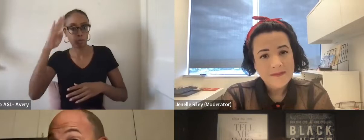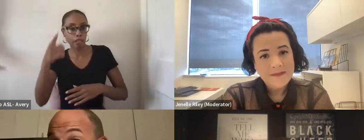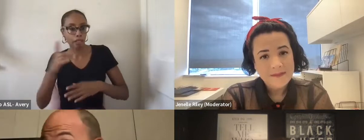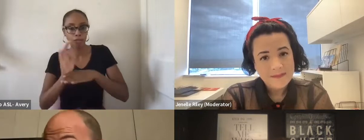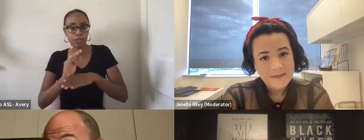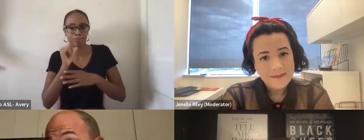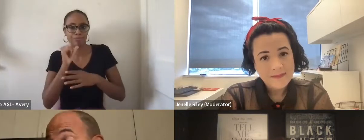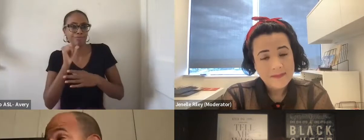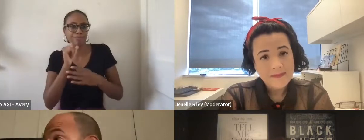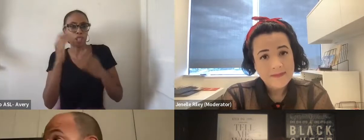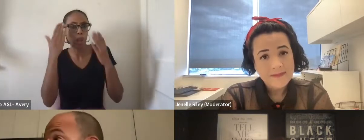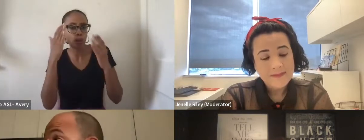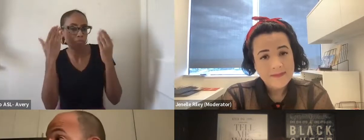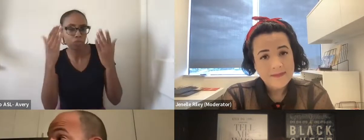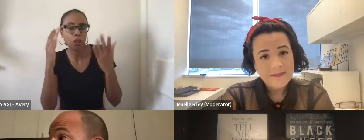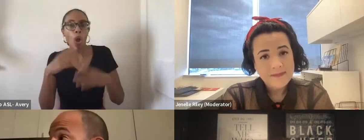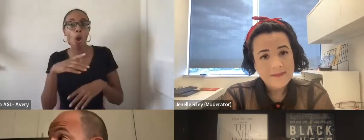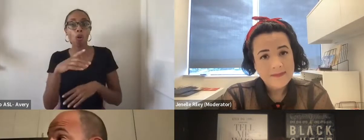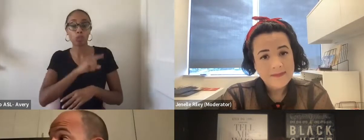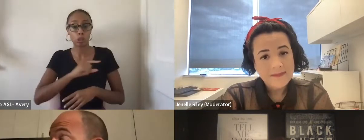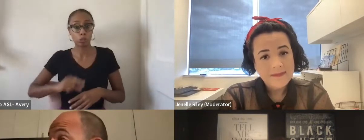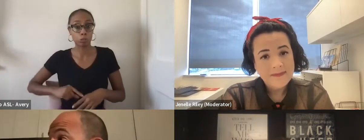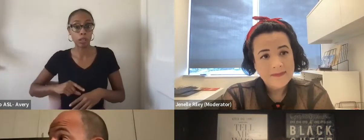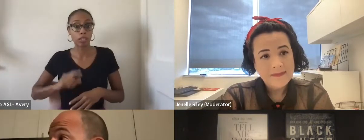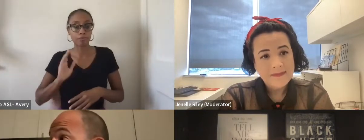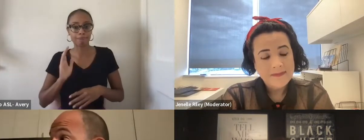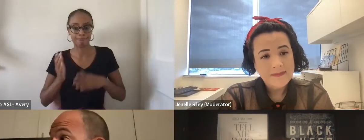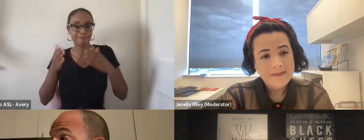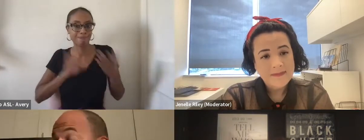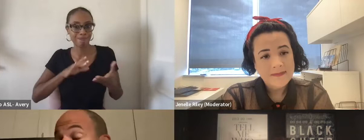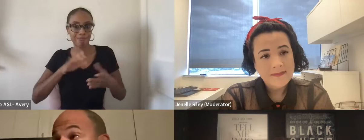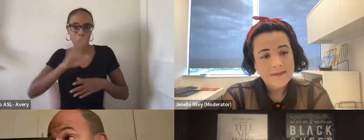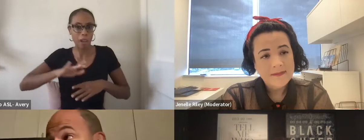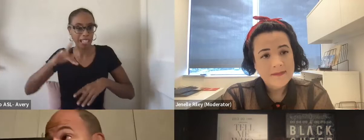We, obviously, were aware the Queen was going to die at some point soon.